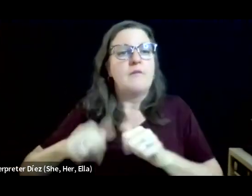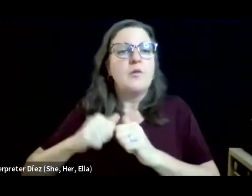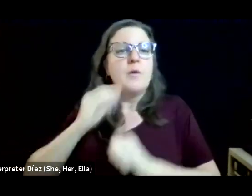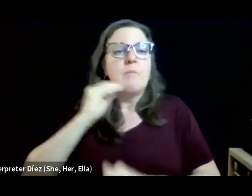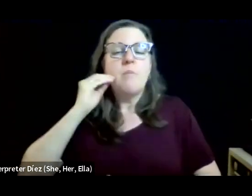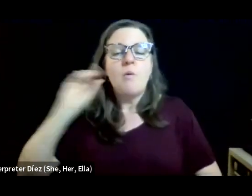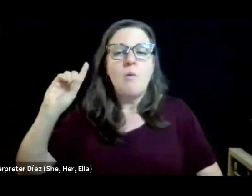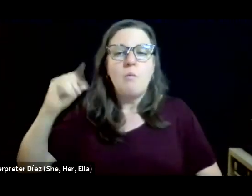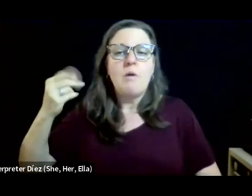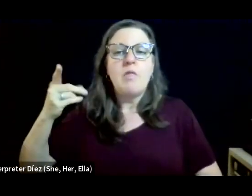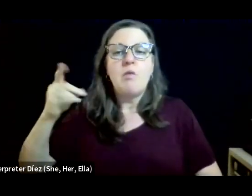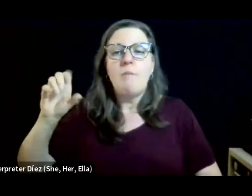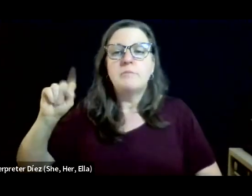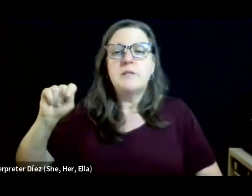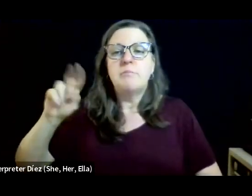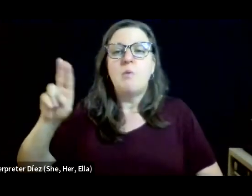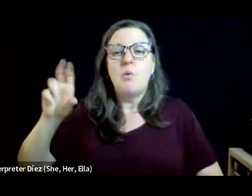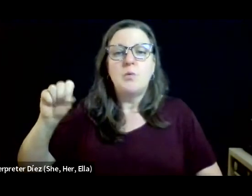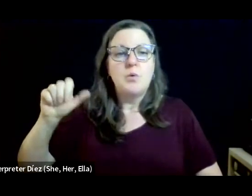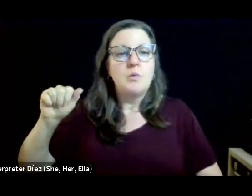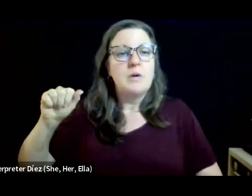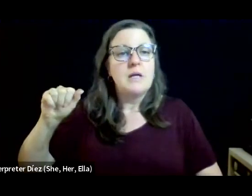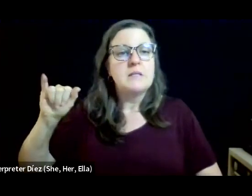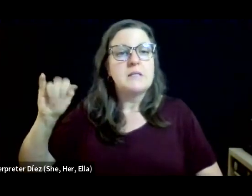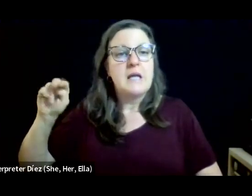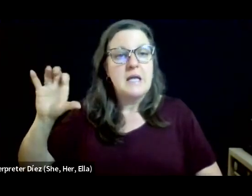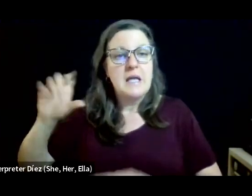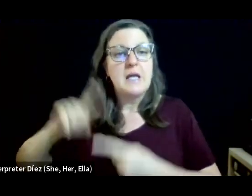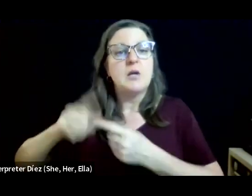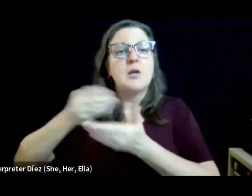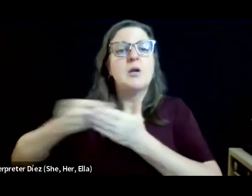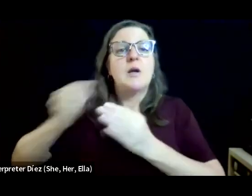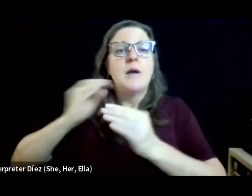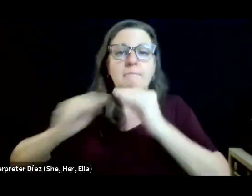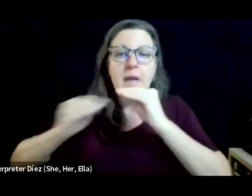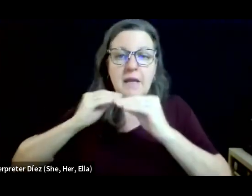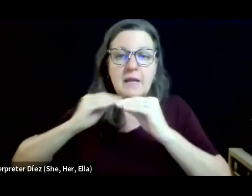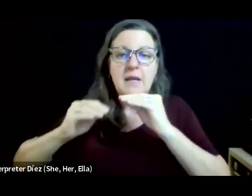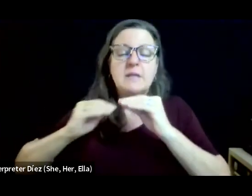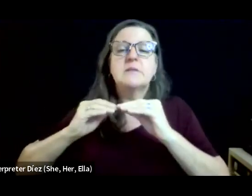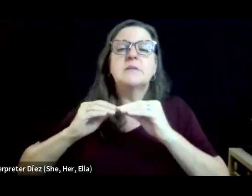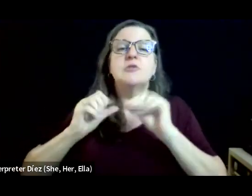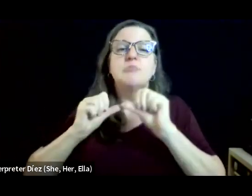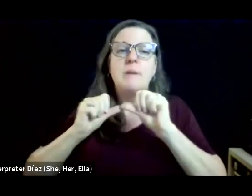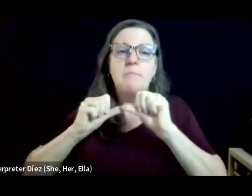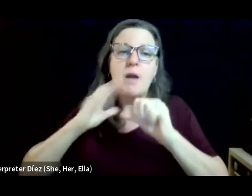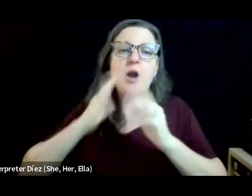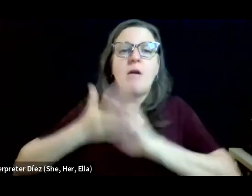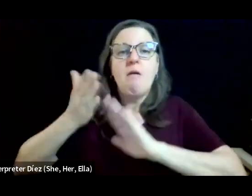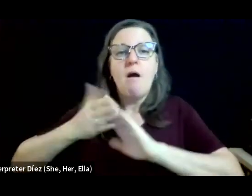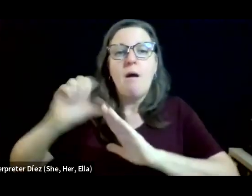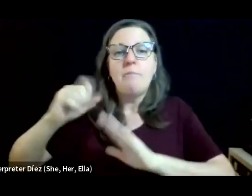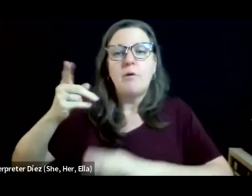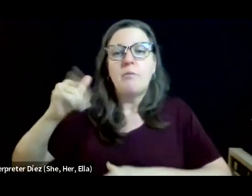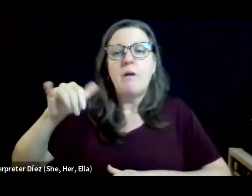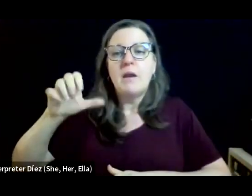Inc, to Purchase Maintenance, Repair, Operating Supplies, Industrial Supplies and Related Products and Services.